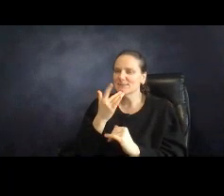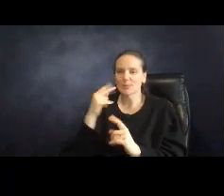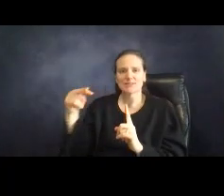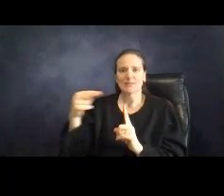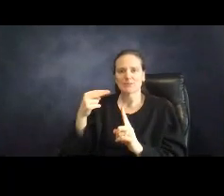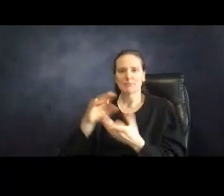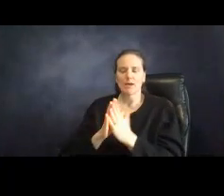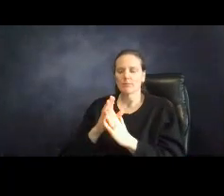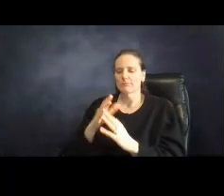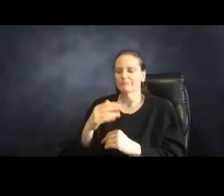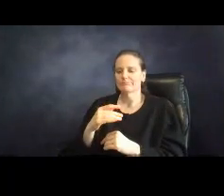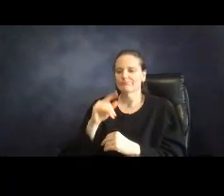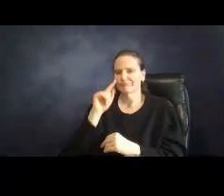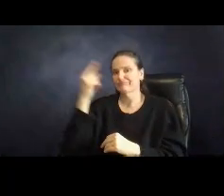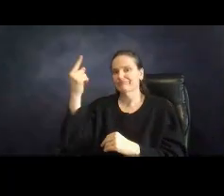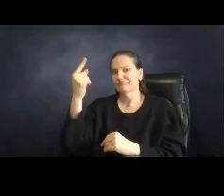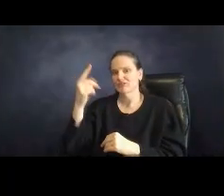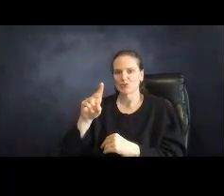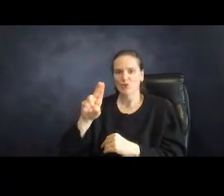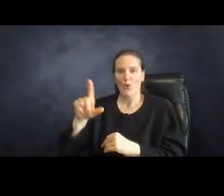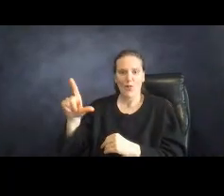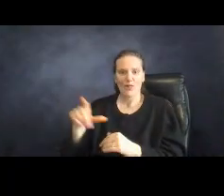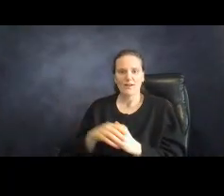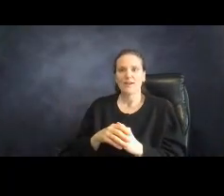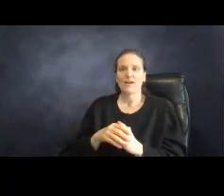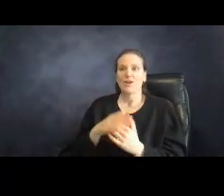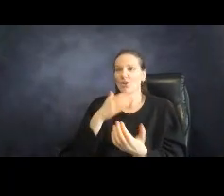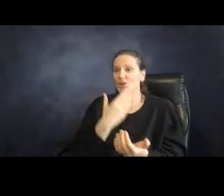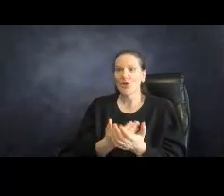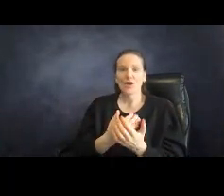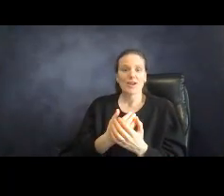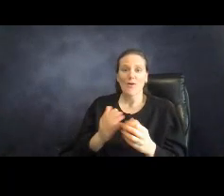So food, good food doesn't like good whole foods doesn't taste good to you.